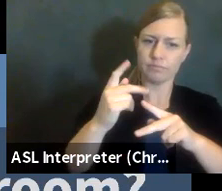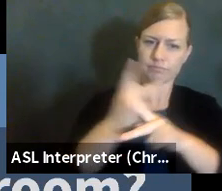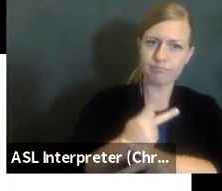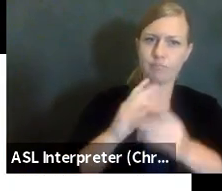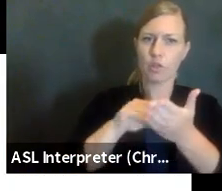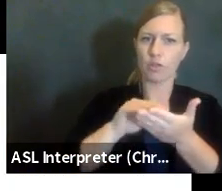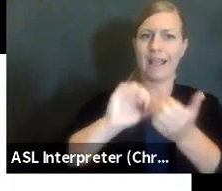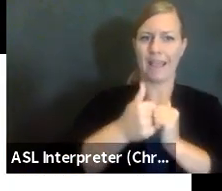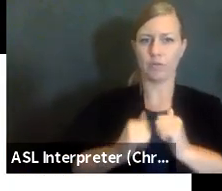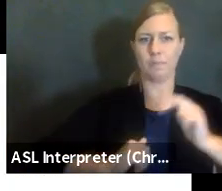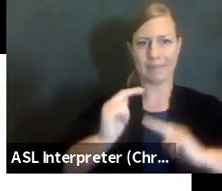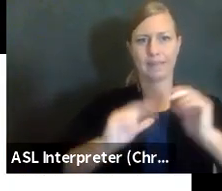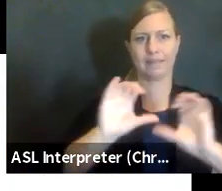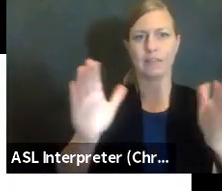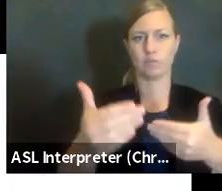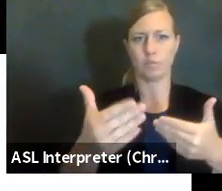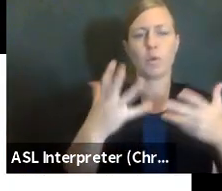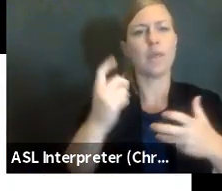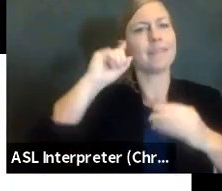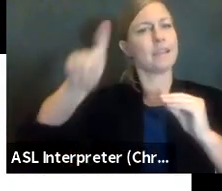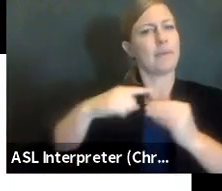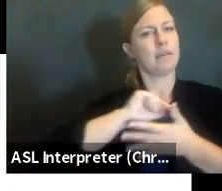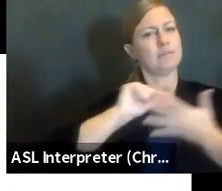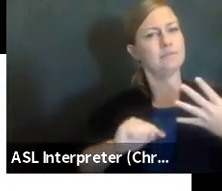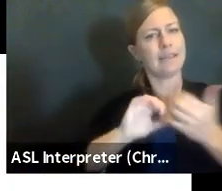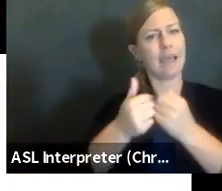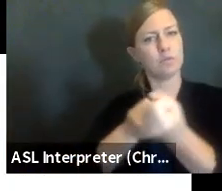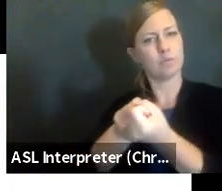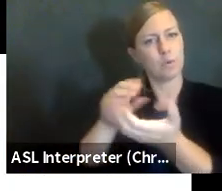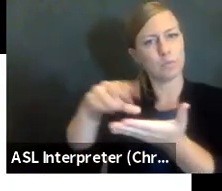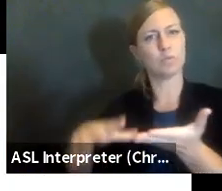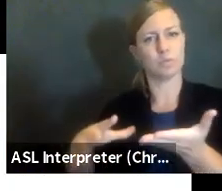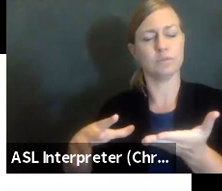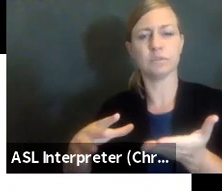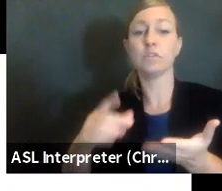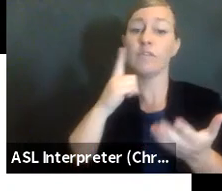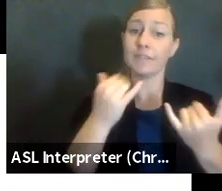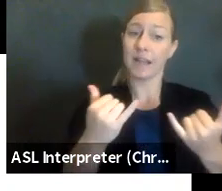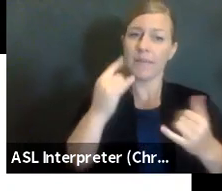ESD 101 - Jeff Crawford: So as we're thinking about supporting all of our students let's take a moment and think about some guidelines to help us